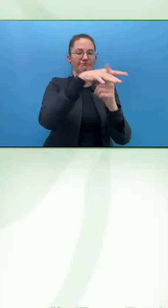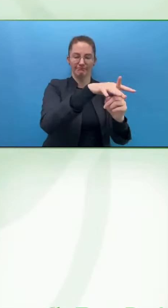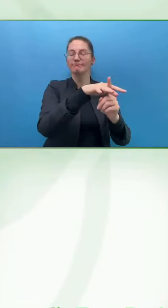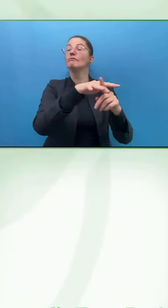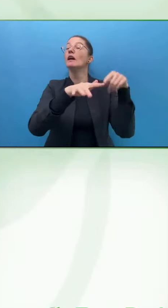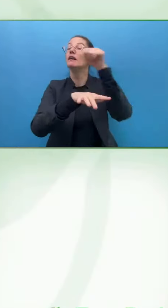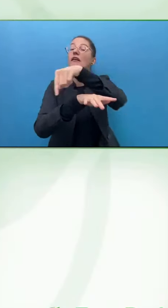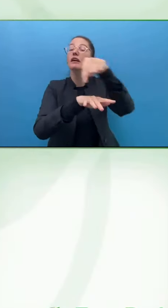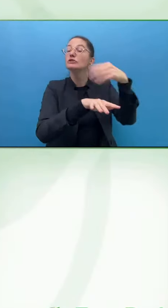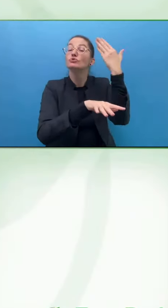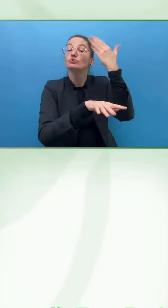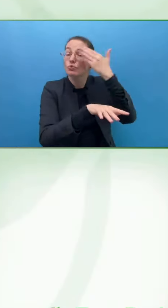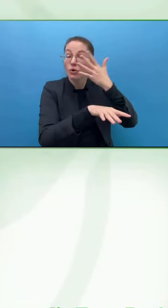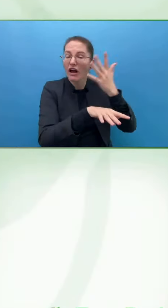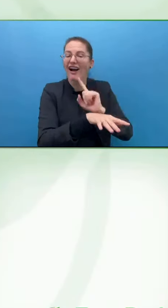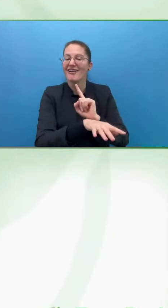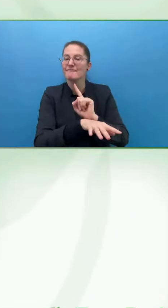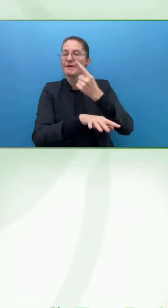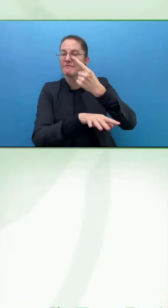It's a great honour to be here today.